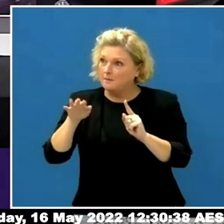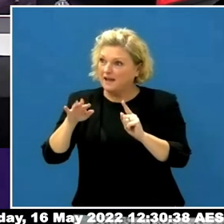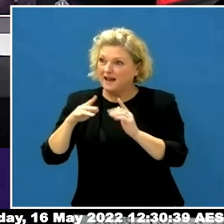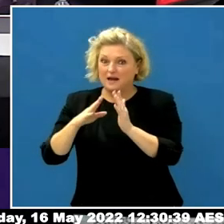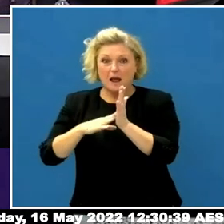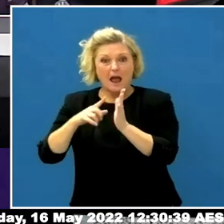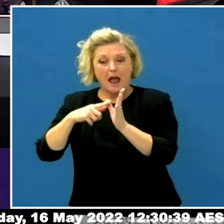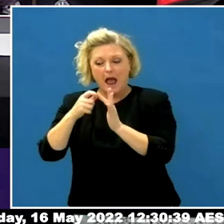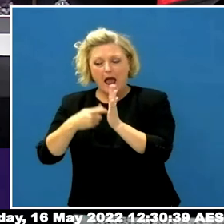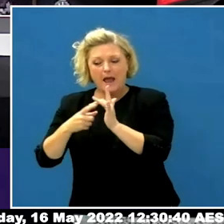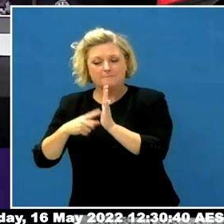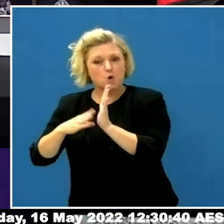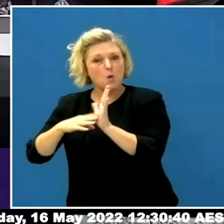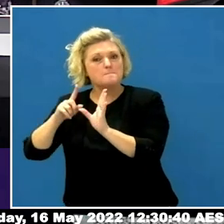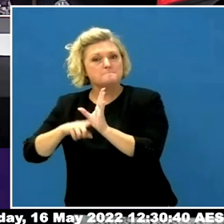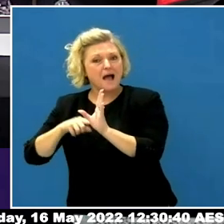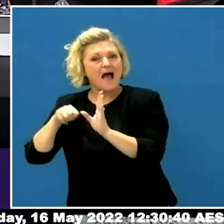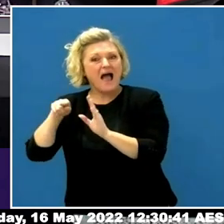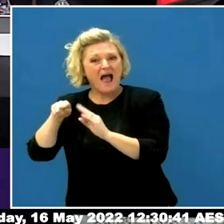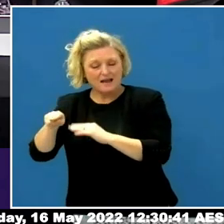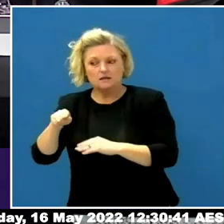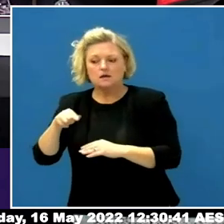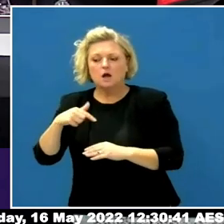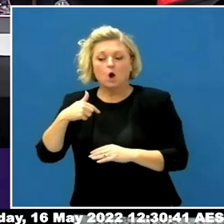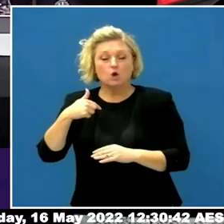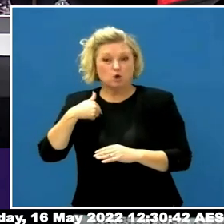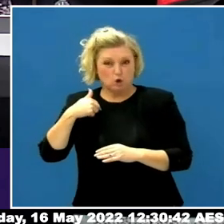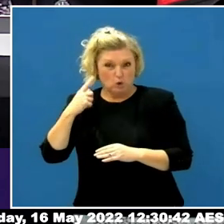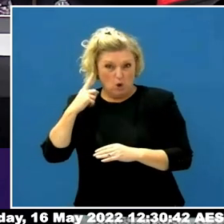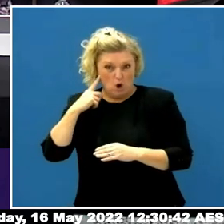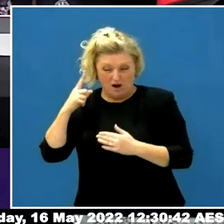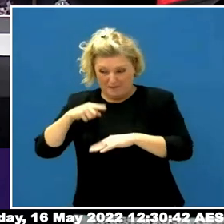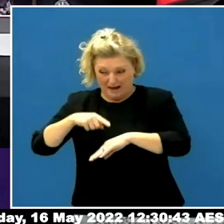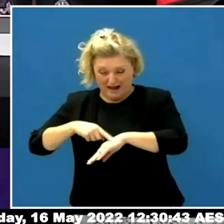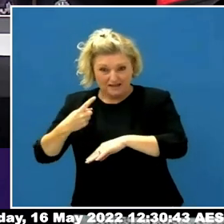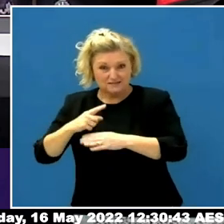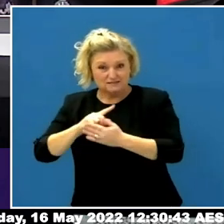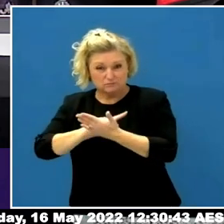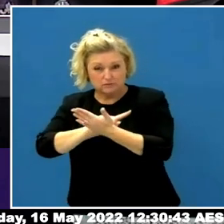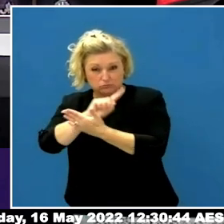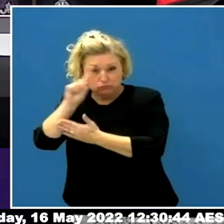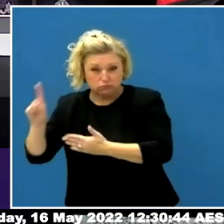We were actually told that he was assaulted the whole time. That's the date of this document. There may be a predecessor, of course.